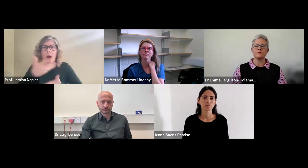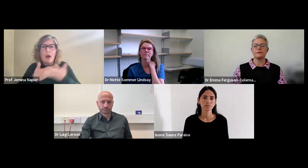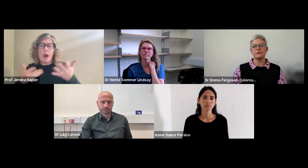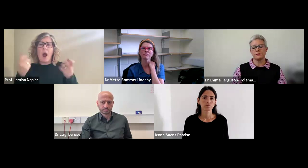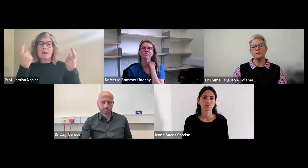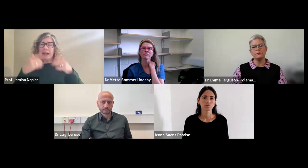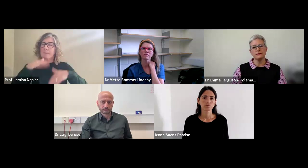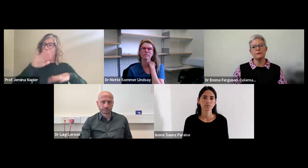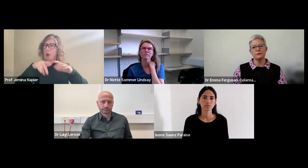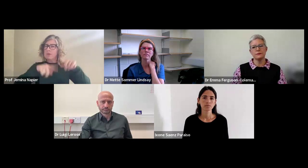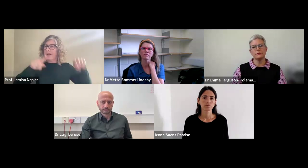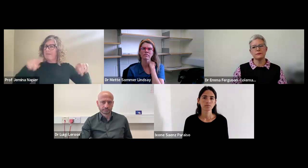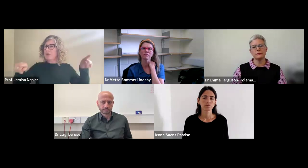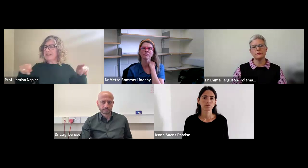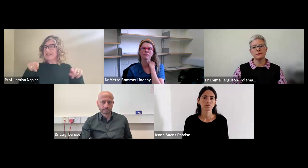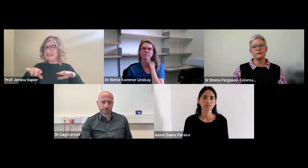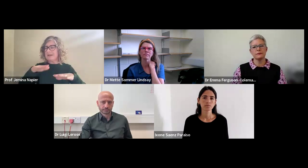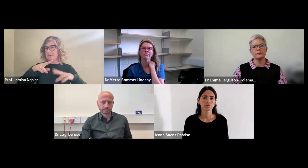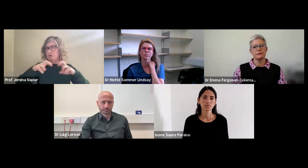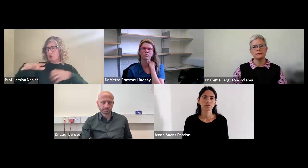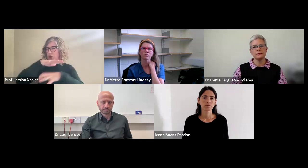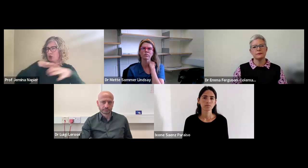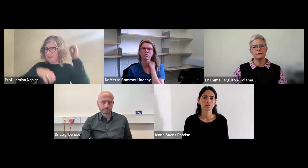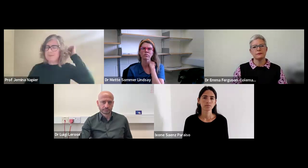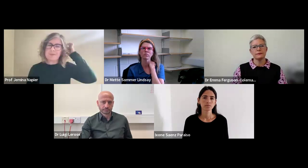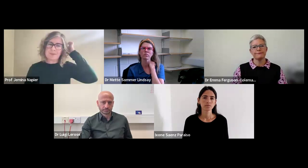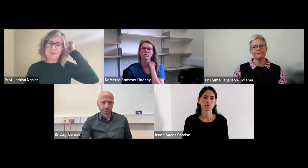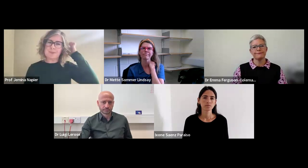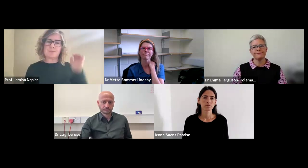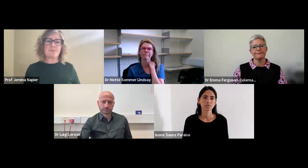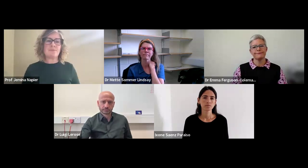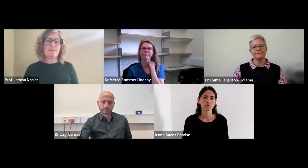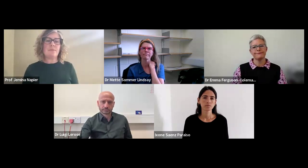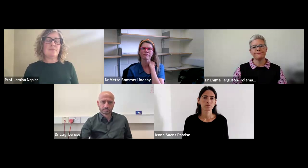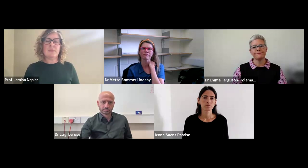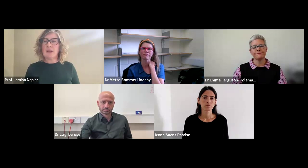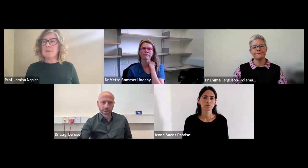what experiences we have in common, what experiences we have that are different,